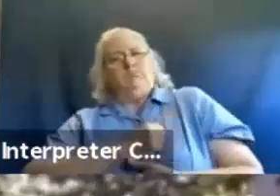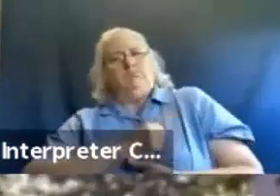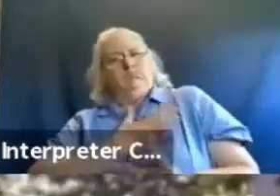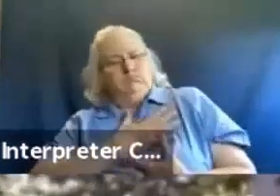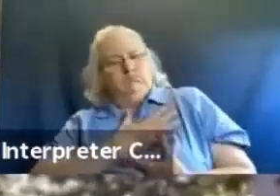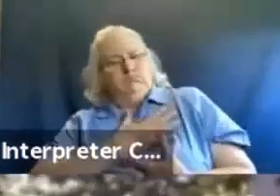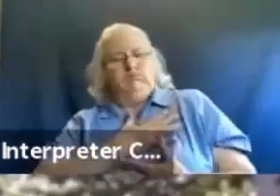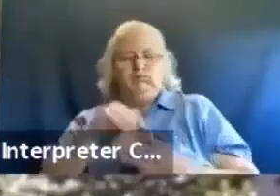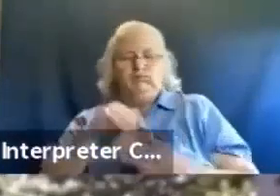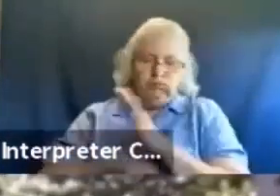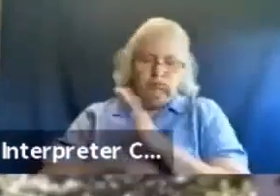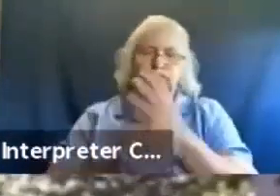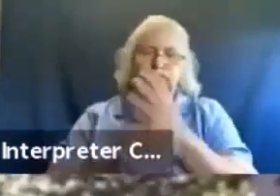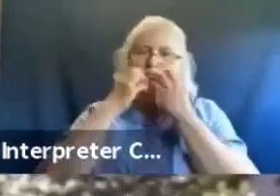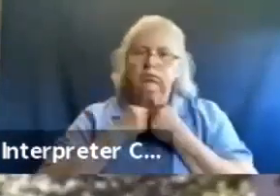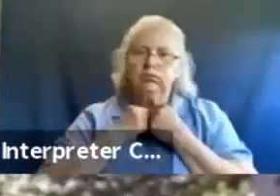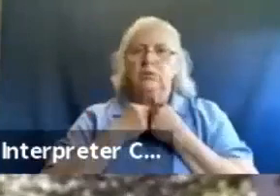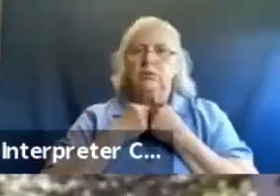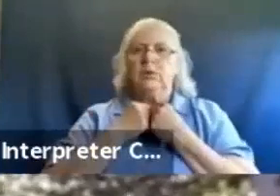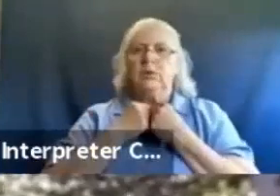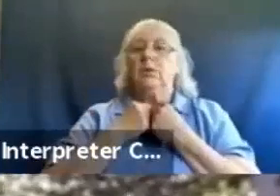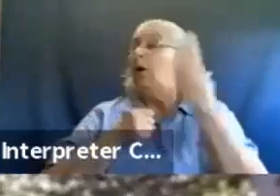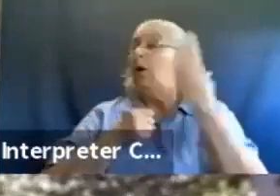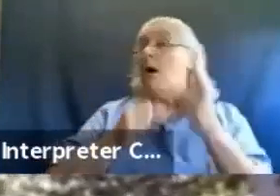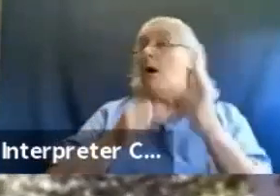I also needed to shut 11:53:23 my door so when my husband